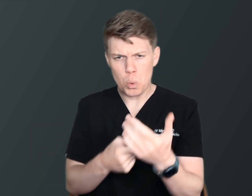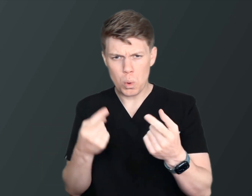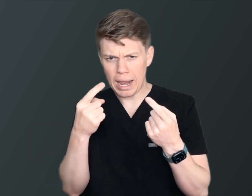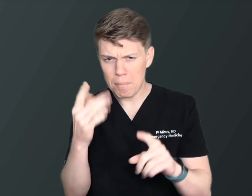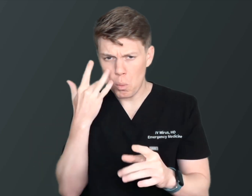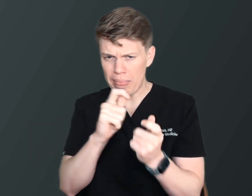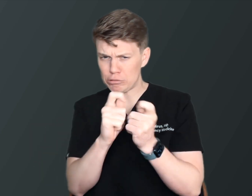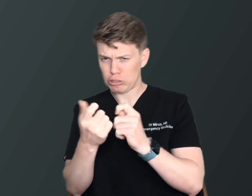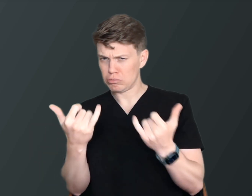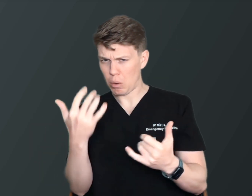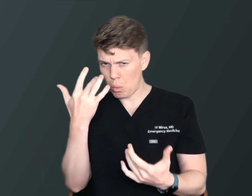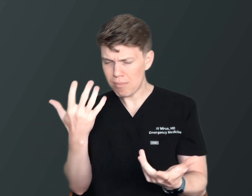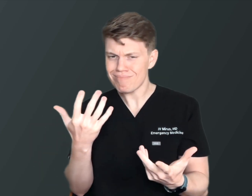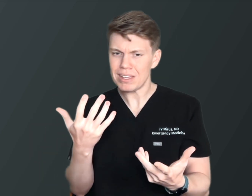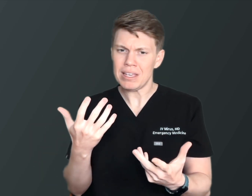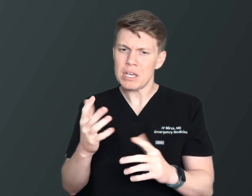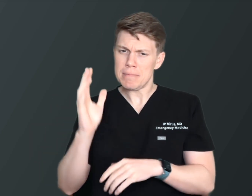So, what happened and why the change?